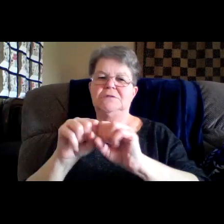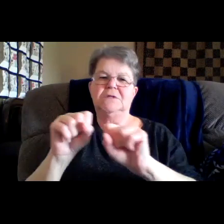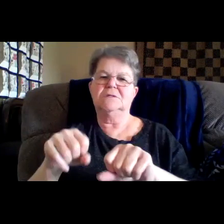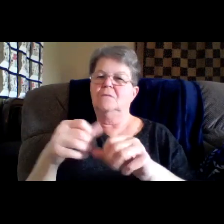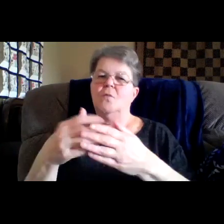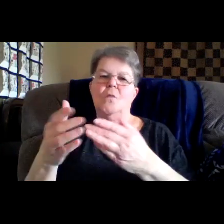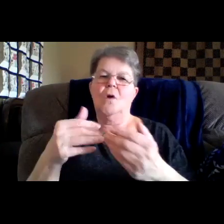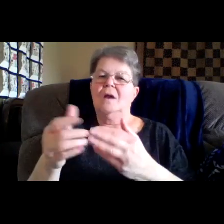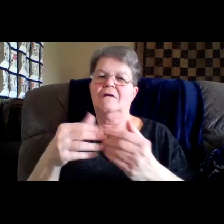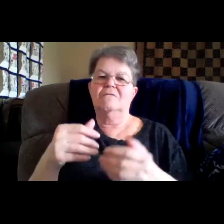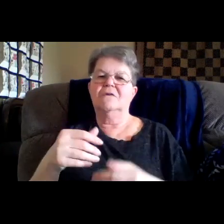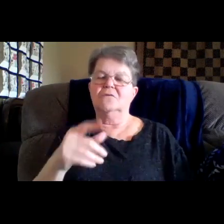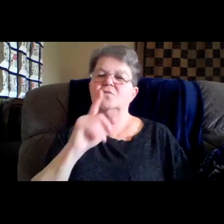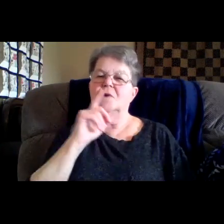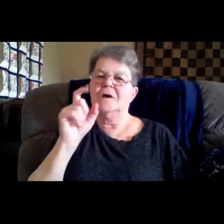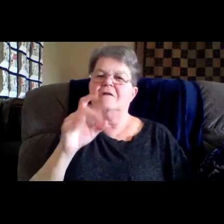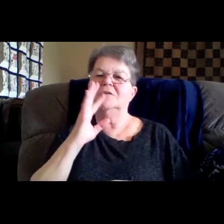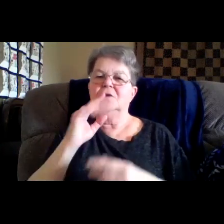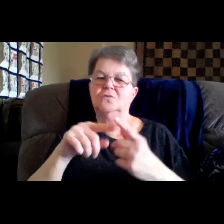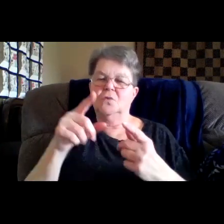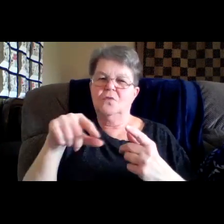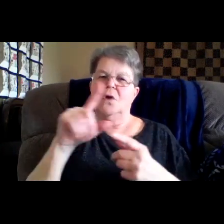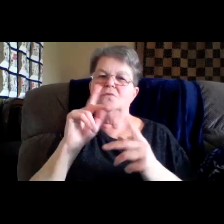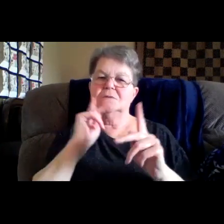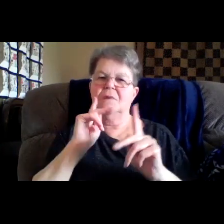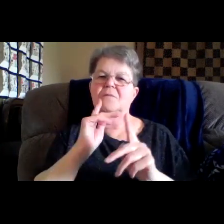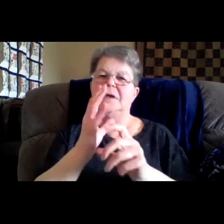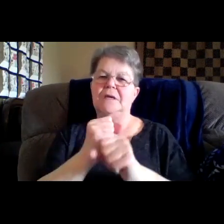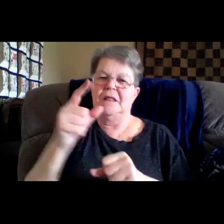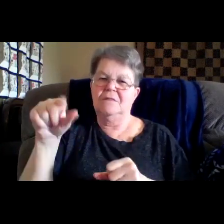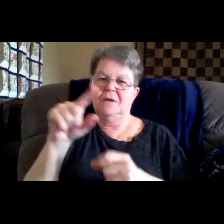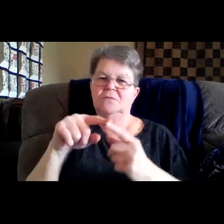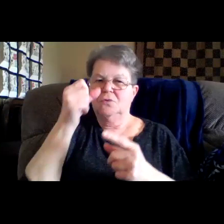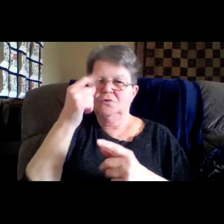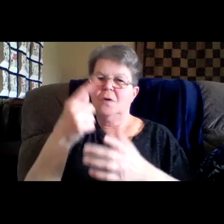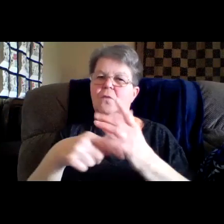You know, we really have to talk to those people and get them to understand what you're doing and why.